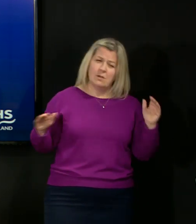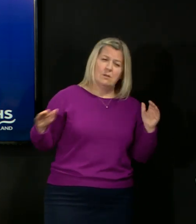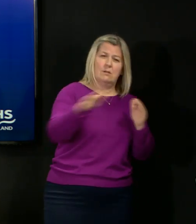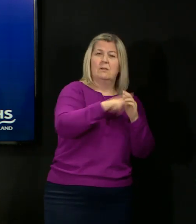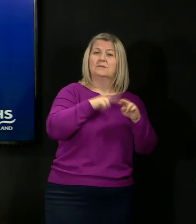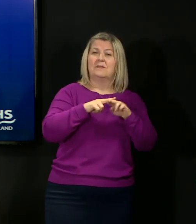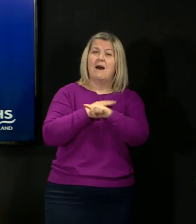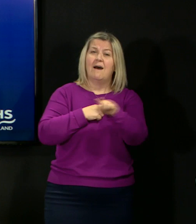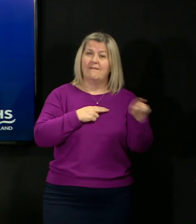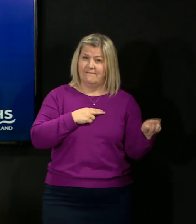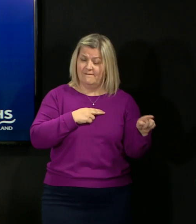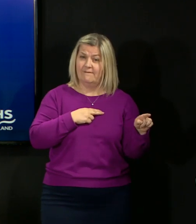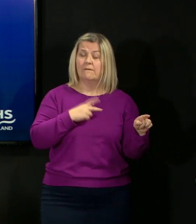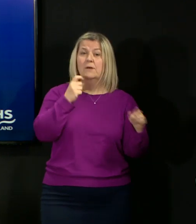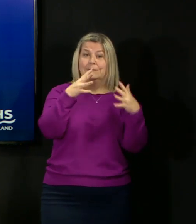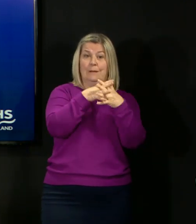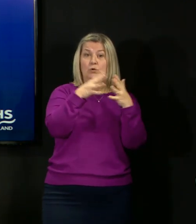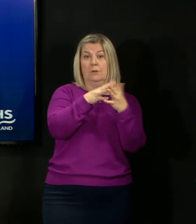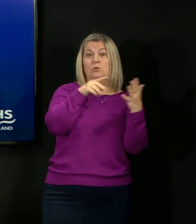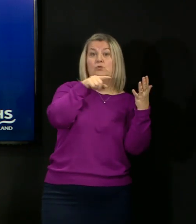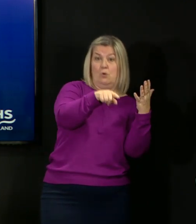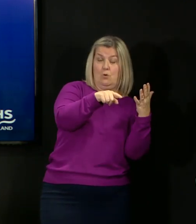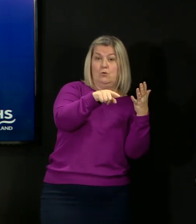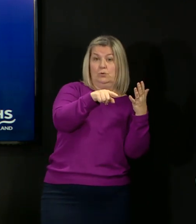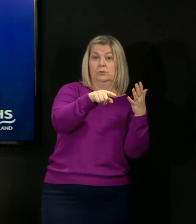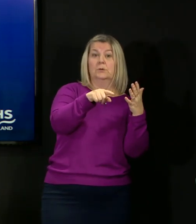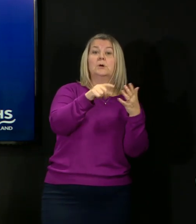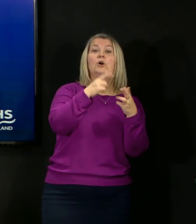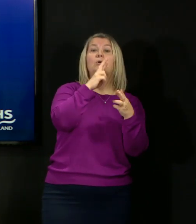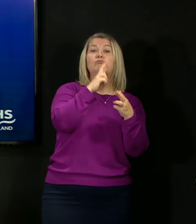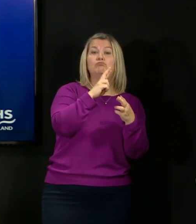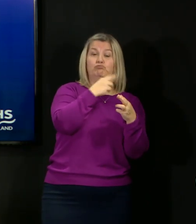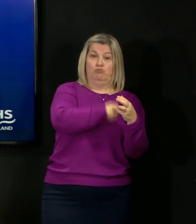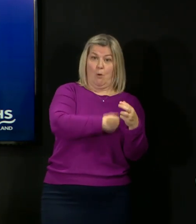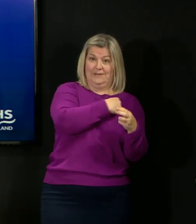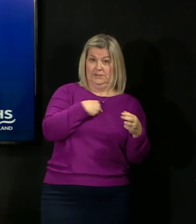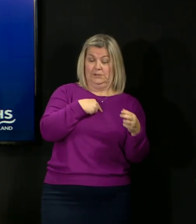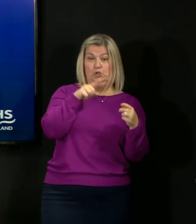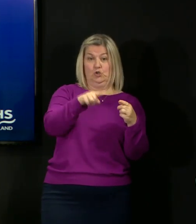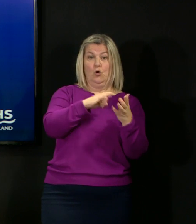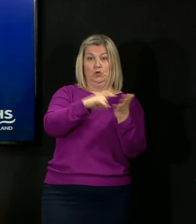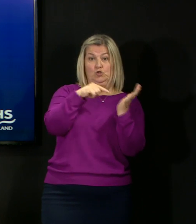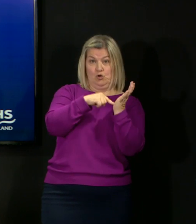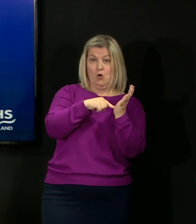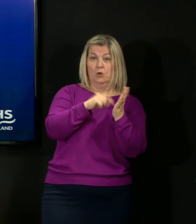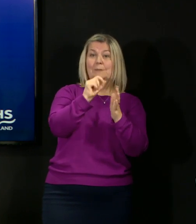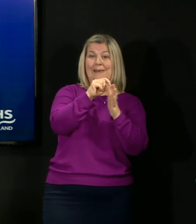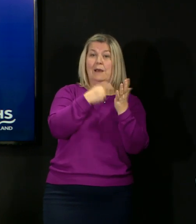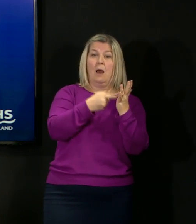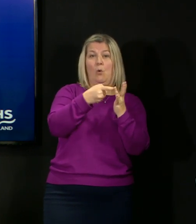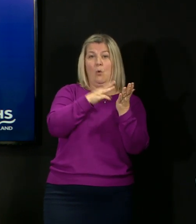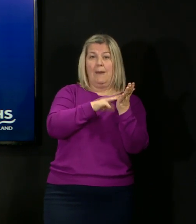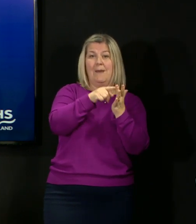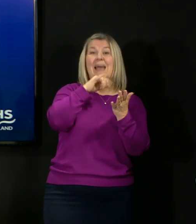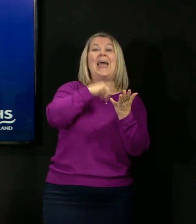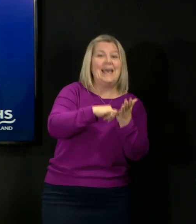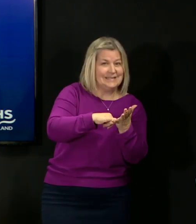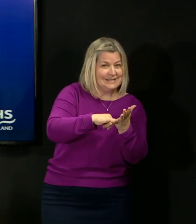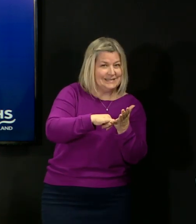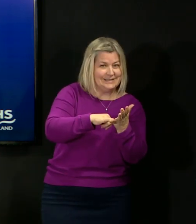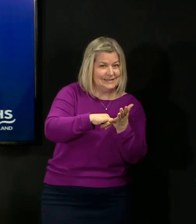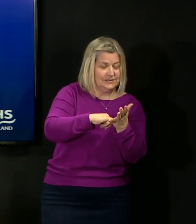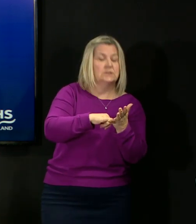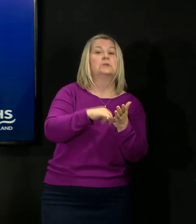can be accessed at www.promis.scot, that's Promis (PROMIS) dot scot. The hub is